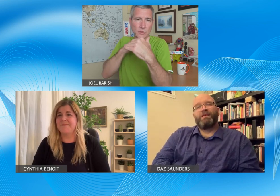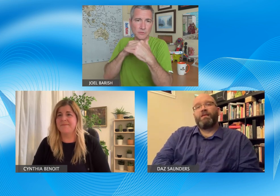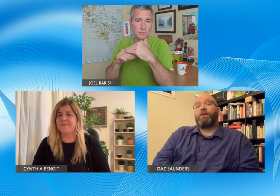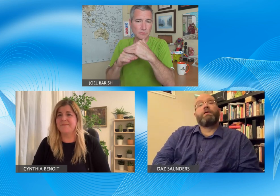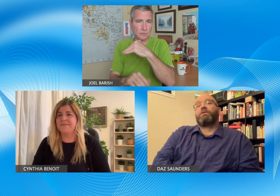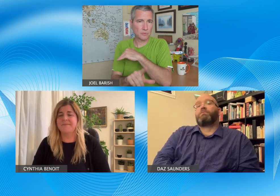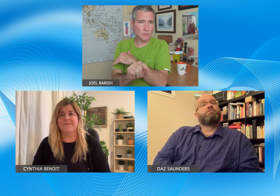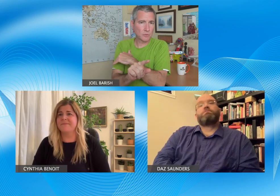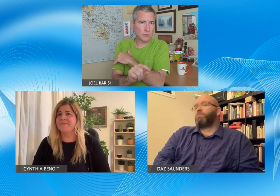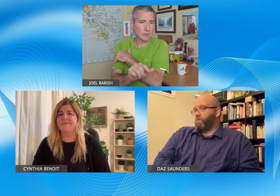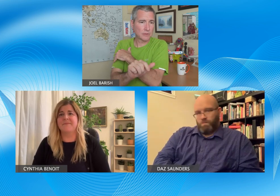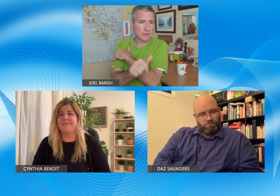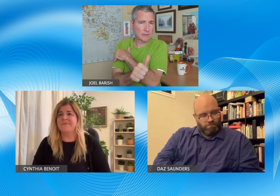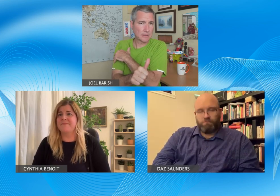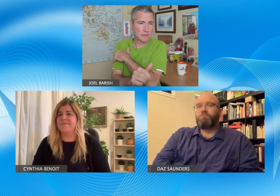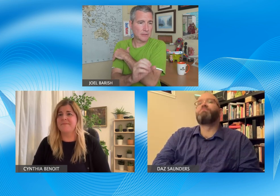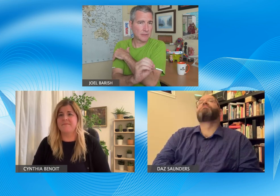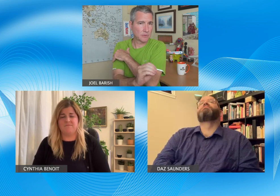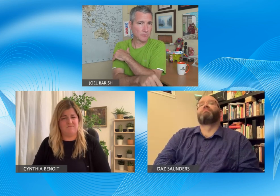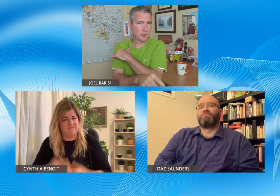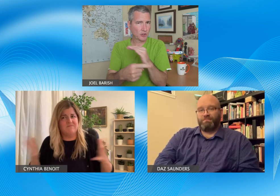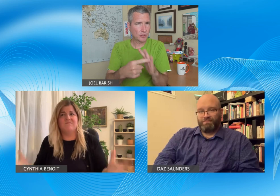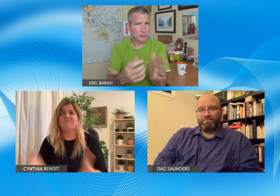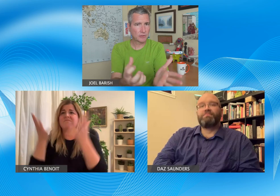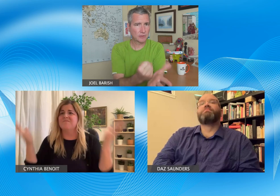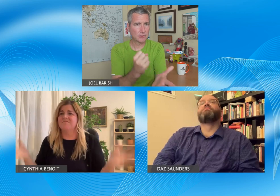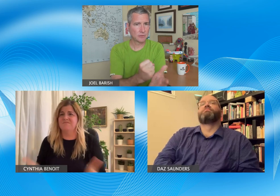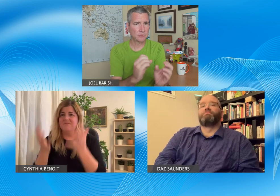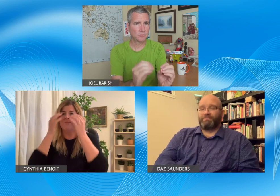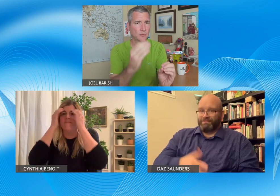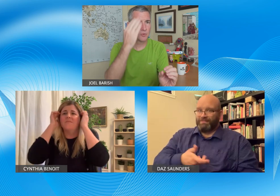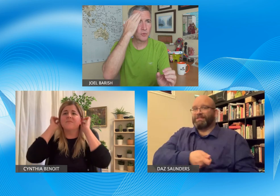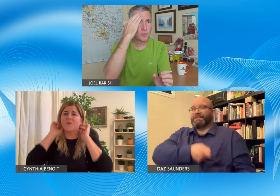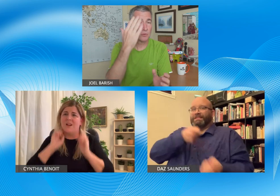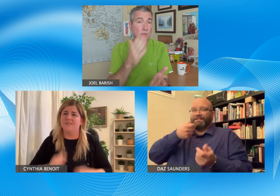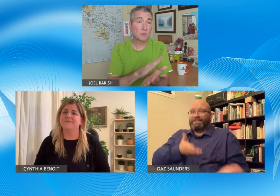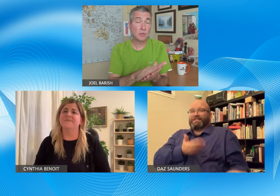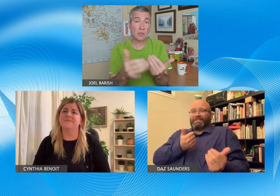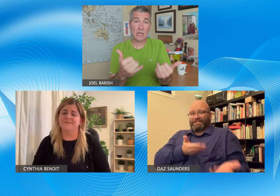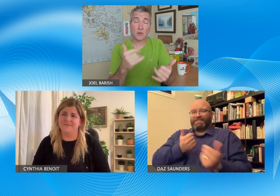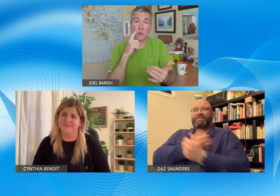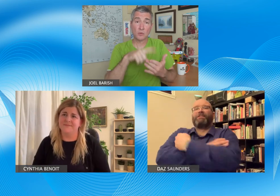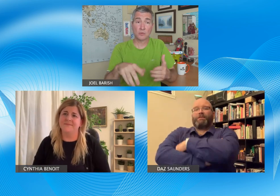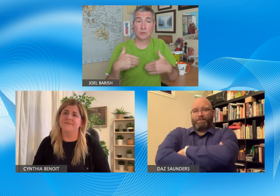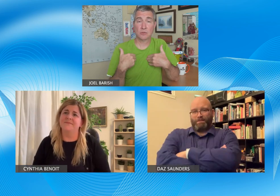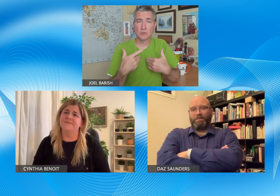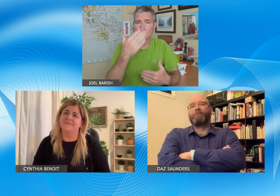Those in their 20’s or even 10 years old or younger, newborns even. Expose them to language as much as you can. Another thing I noticed, the younger generations